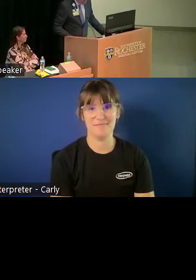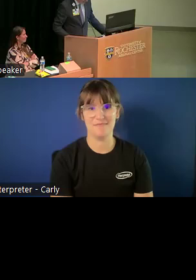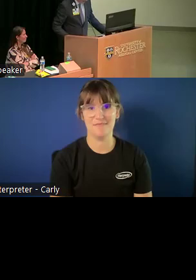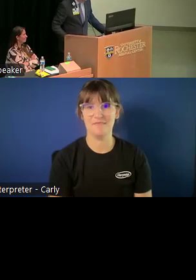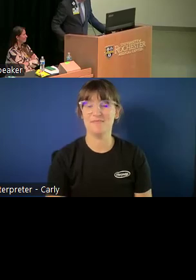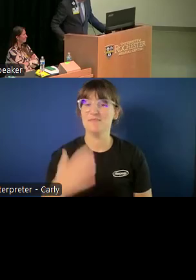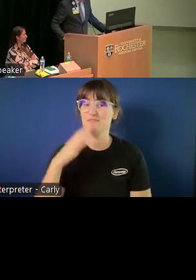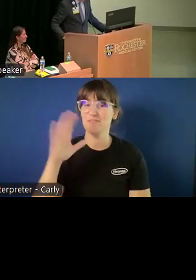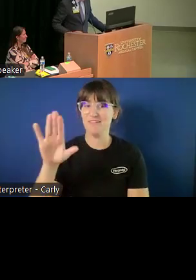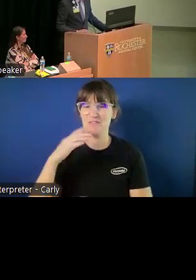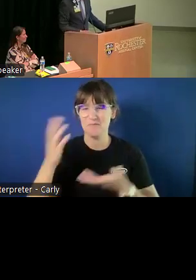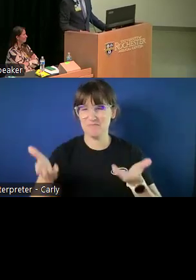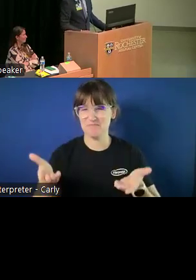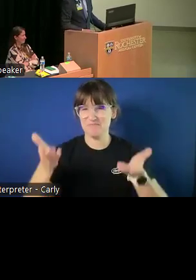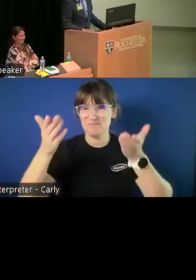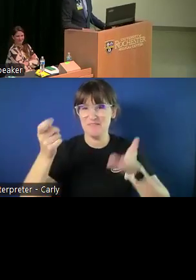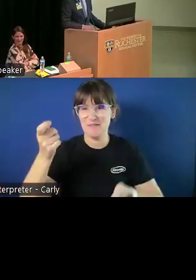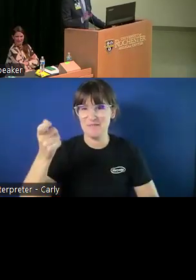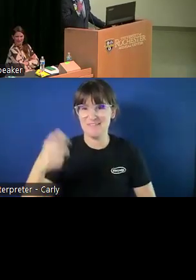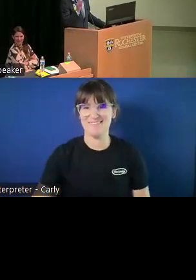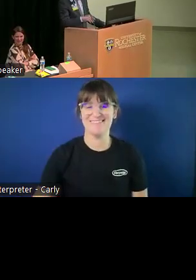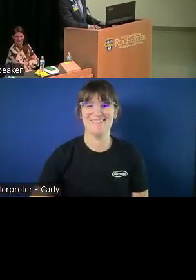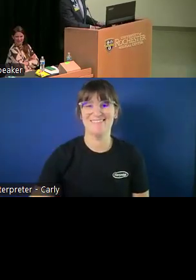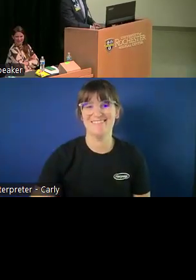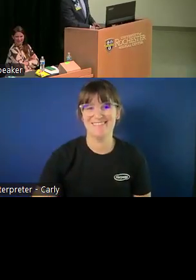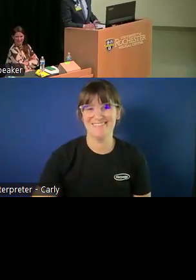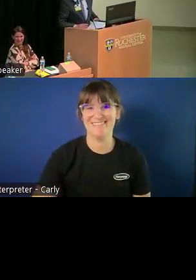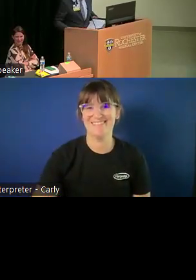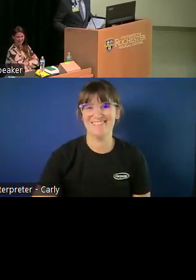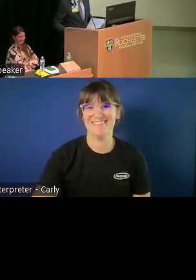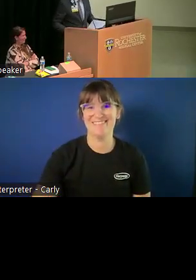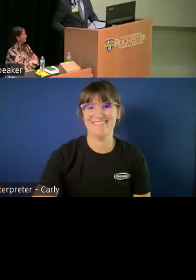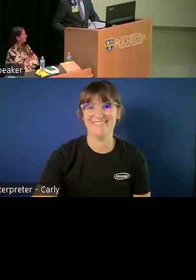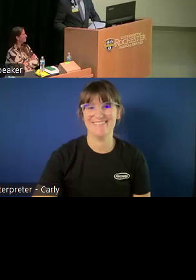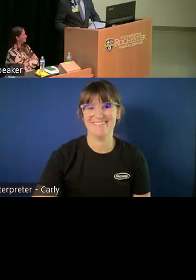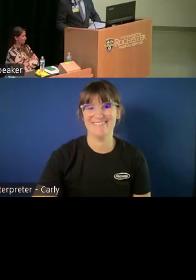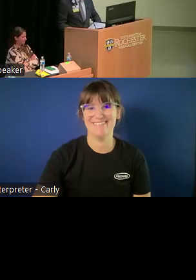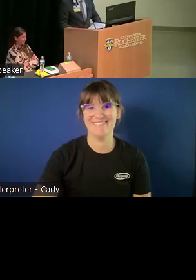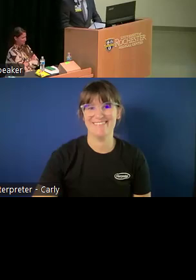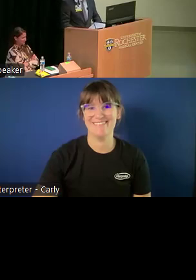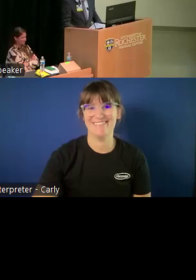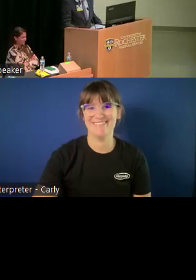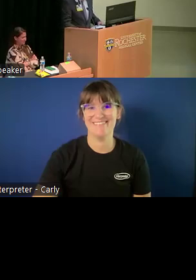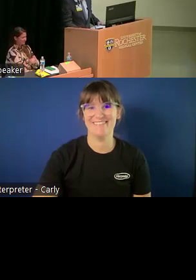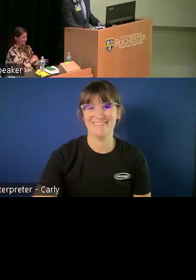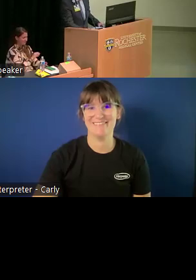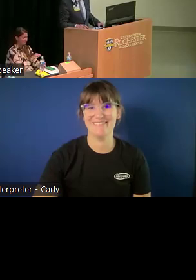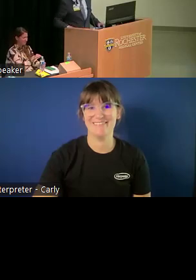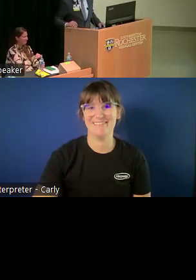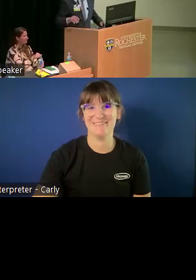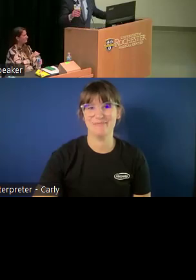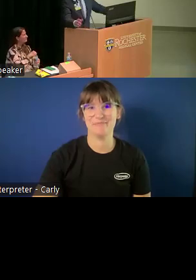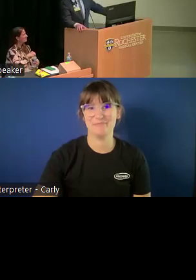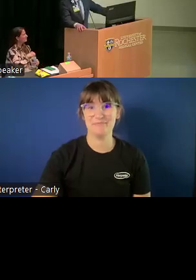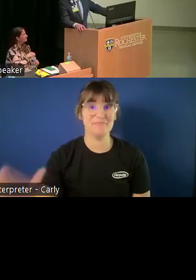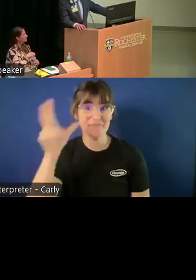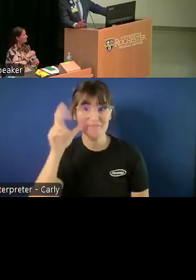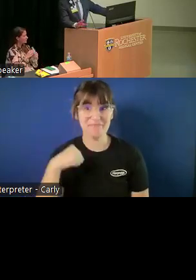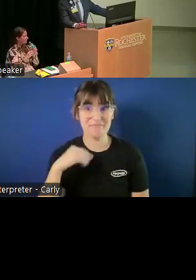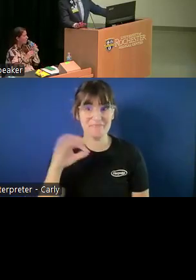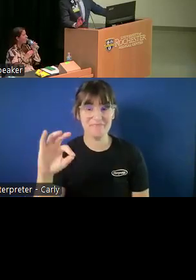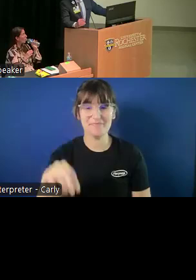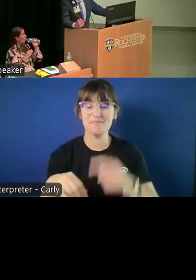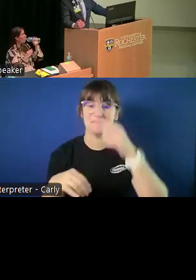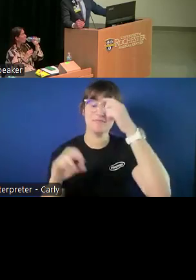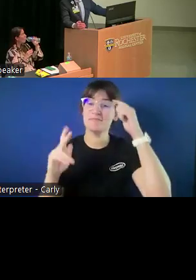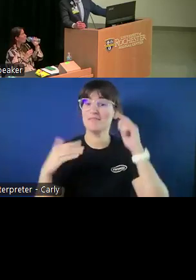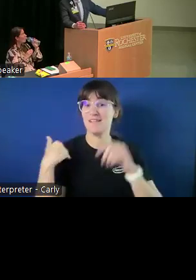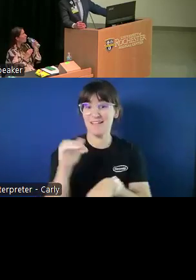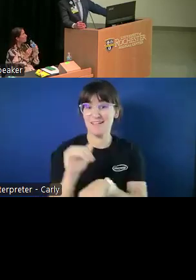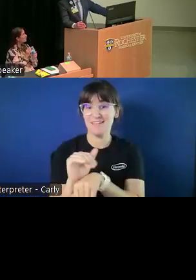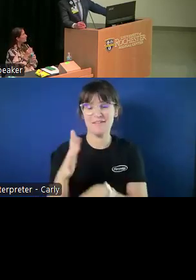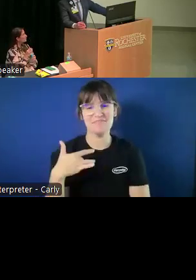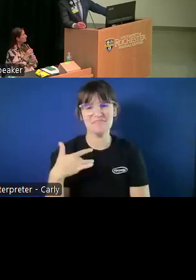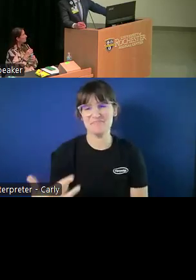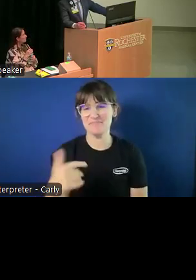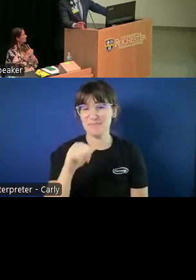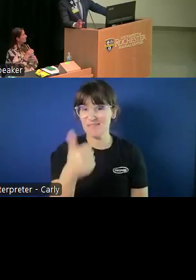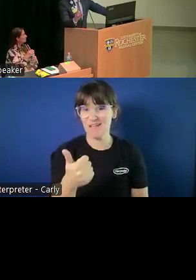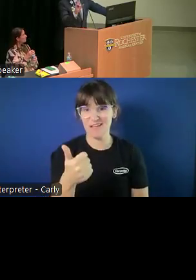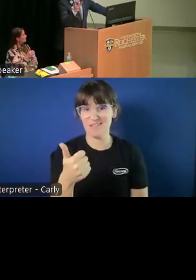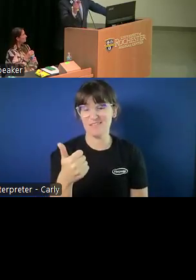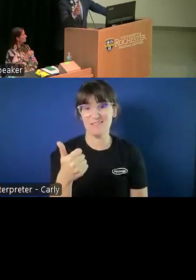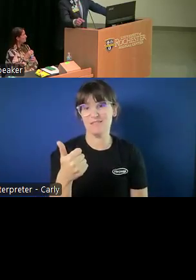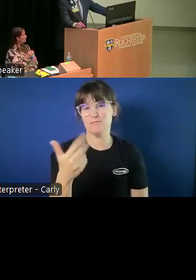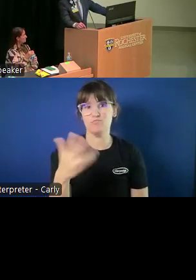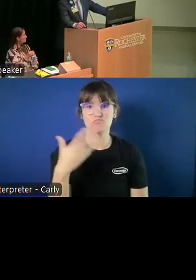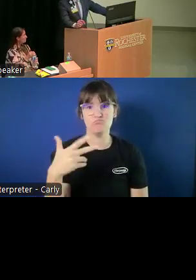bit can everyone hear me okay so last night I don't usually have such kind of linear literal